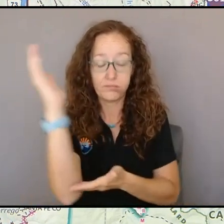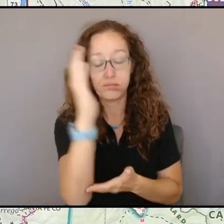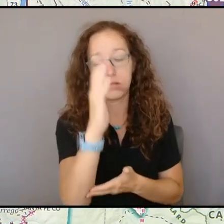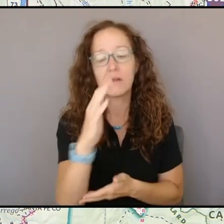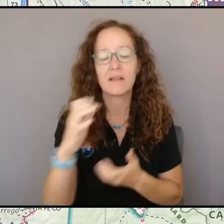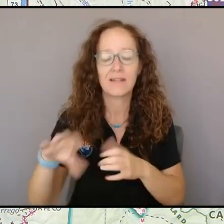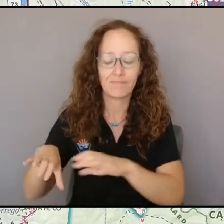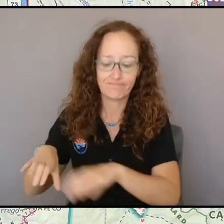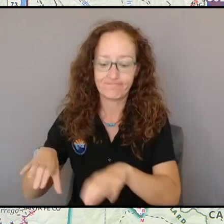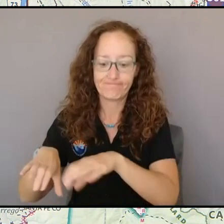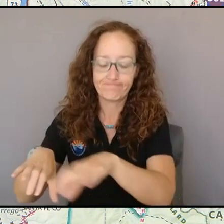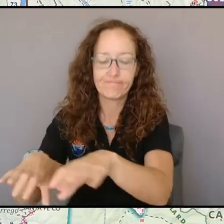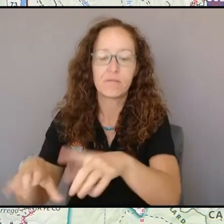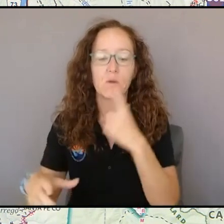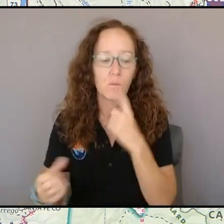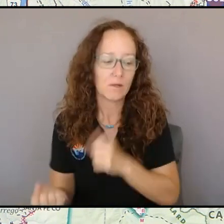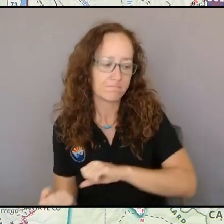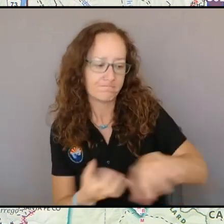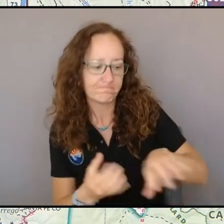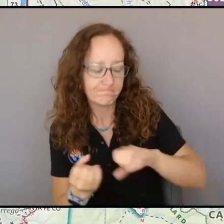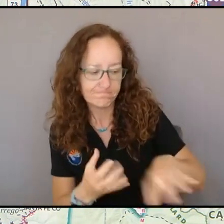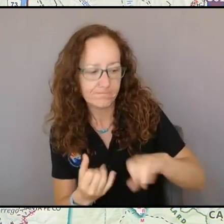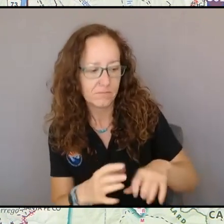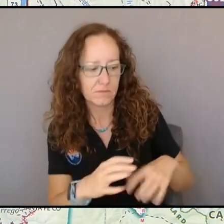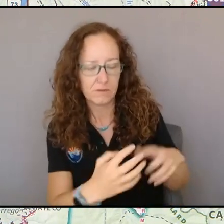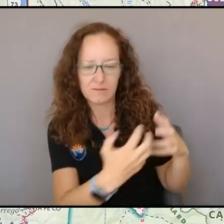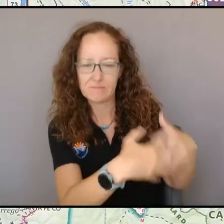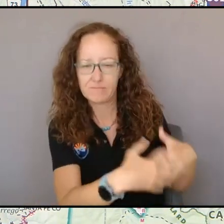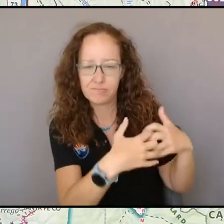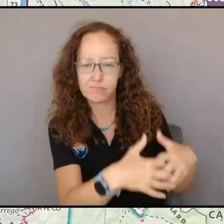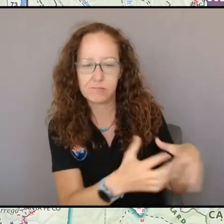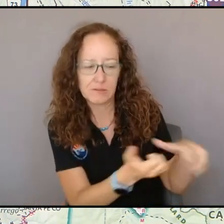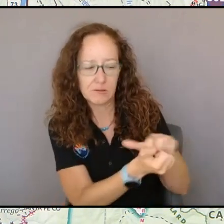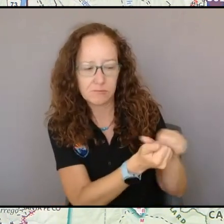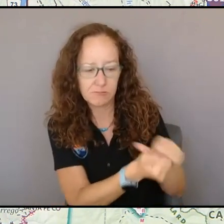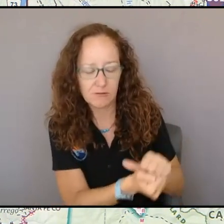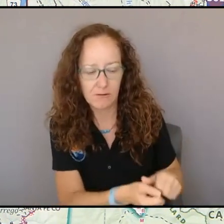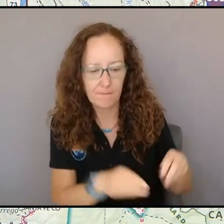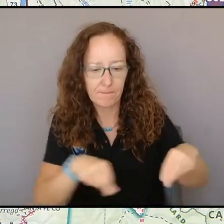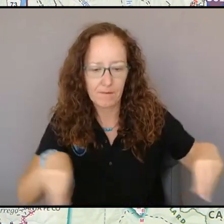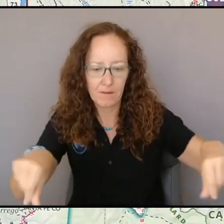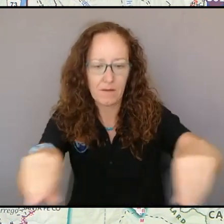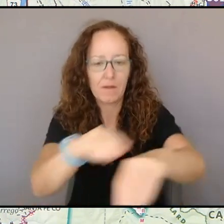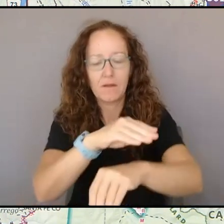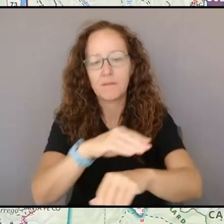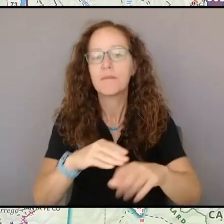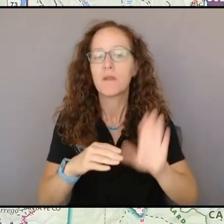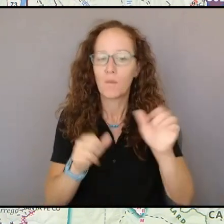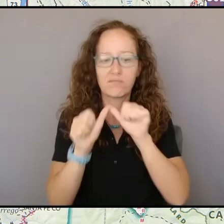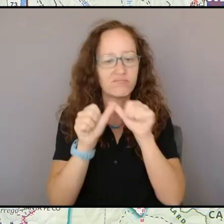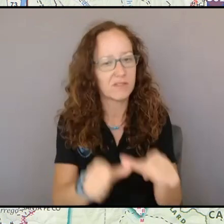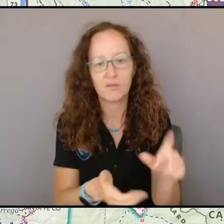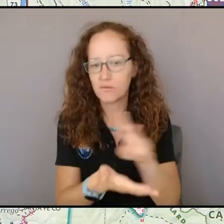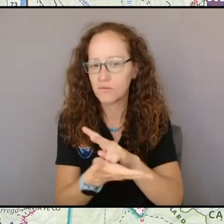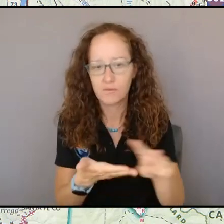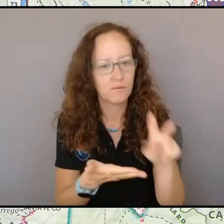firefighters in your, you know, in these areas for several more weeks just completing all those tasks. We don't want to leave